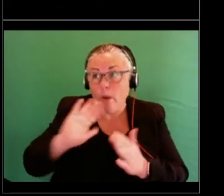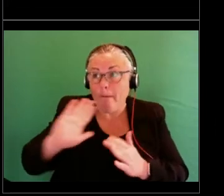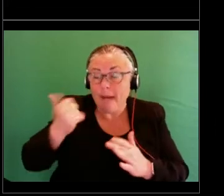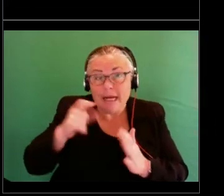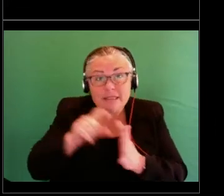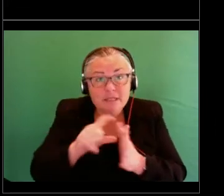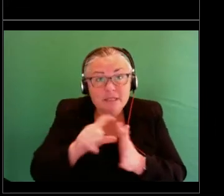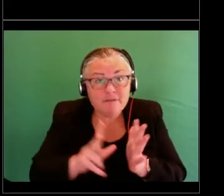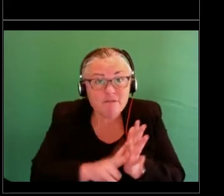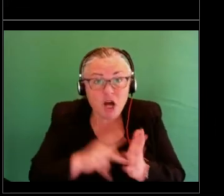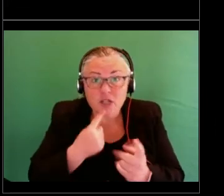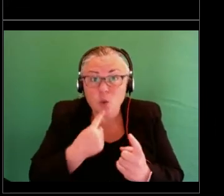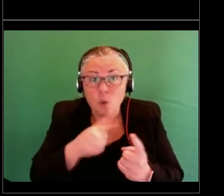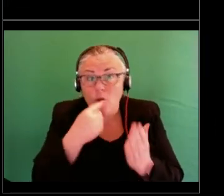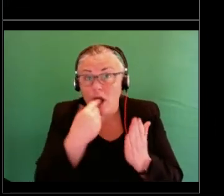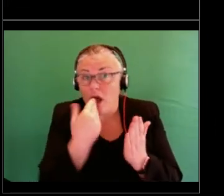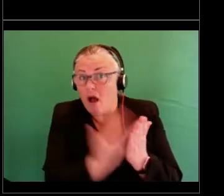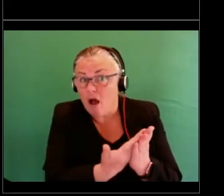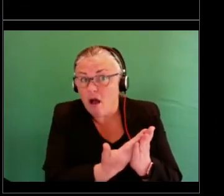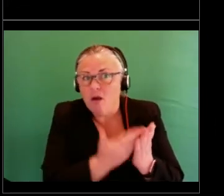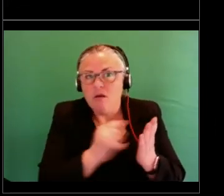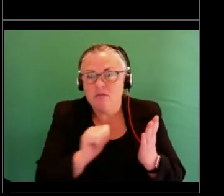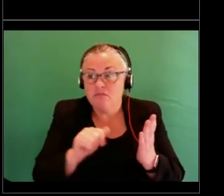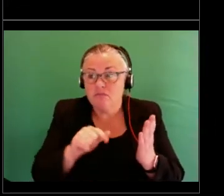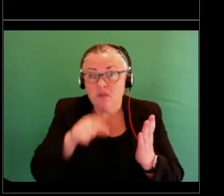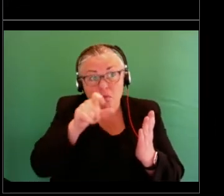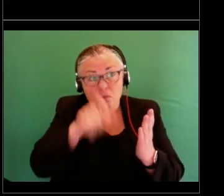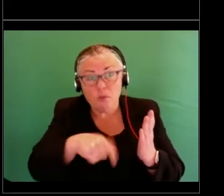perpetrator behaviour change program do you refer your clients to?